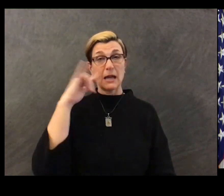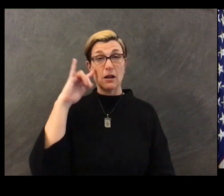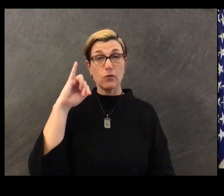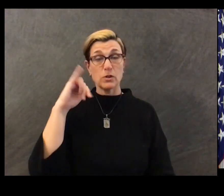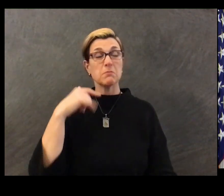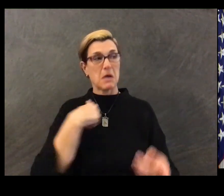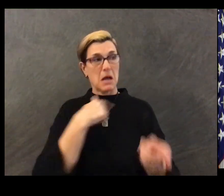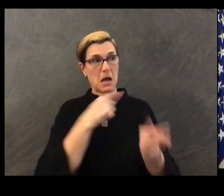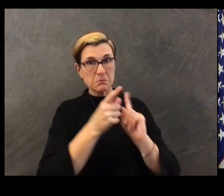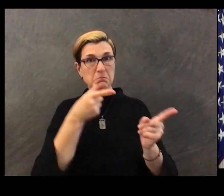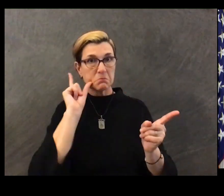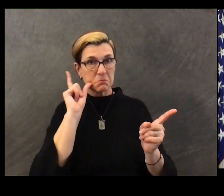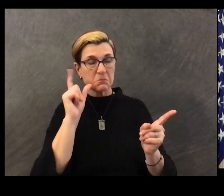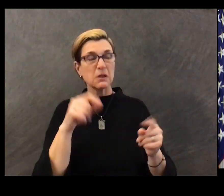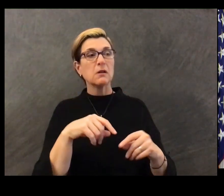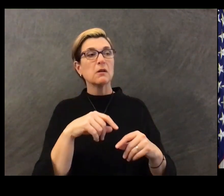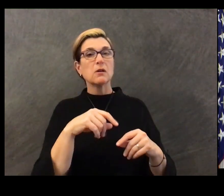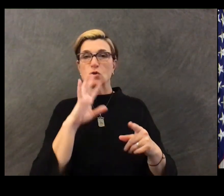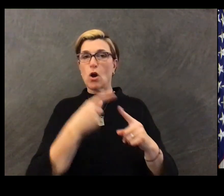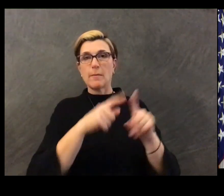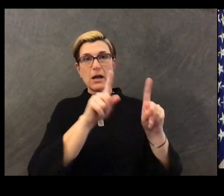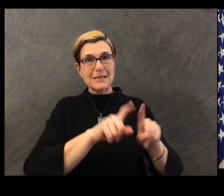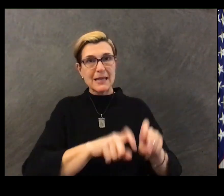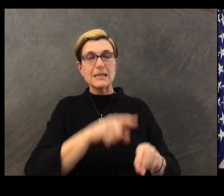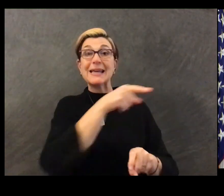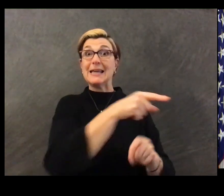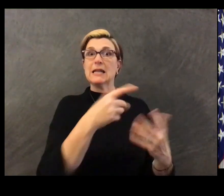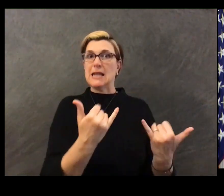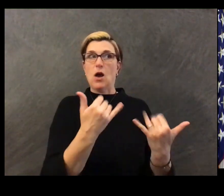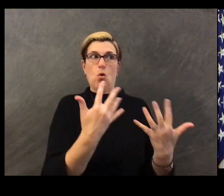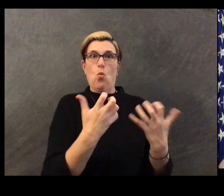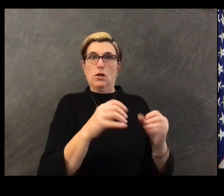testing that conversation he's been scaling up really well really good job